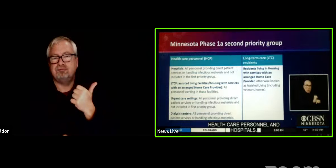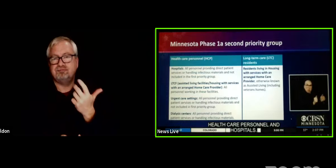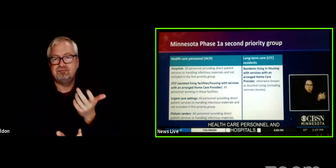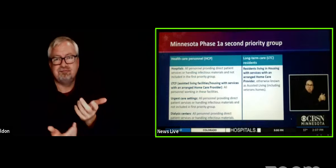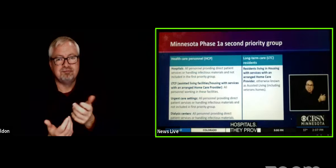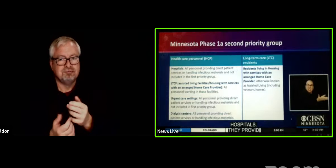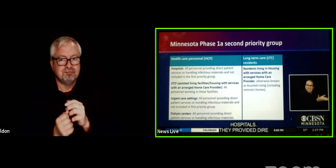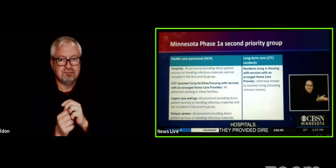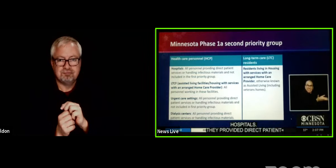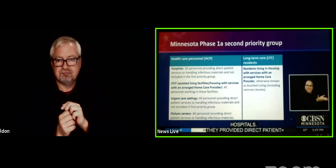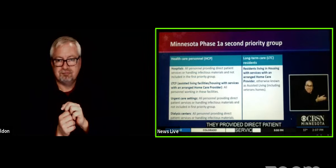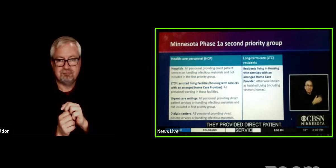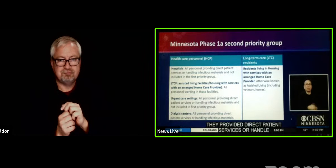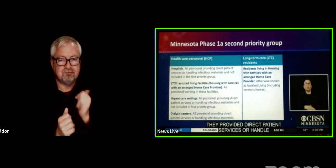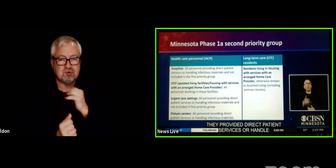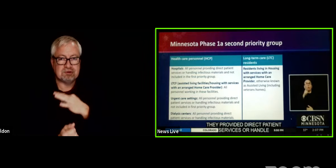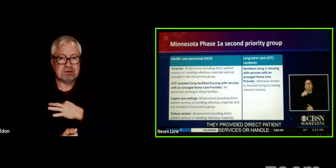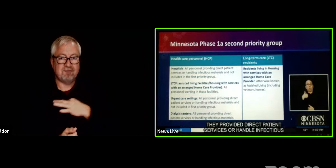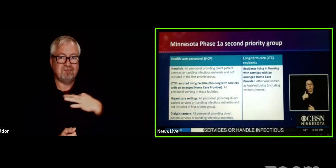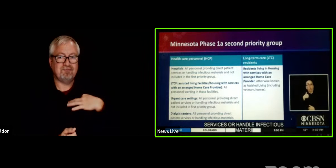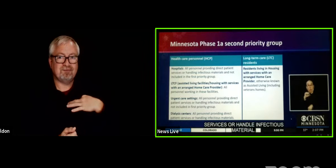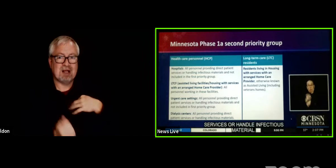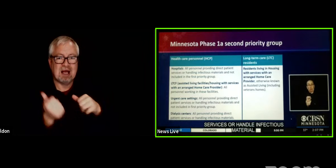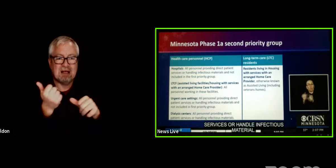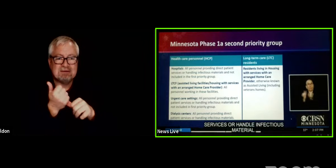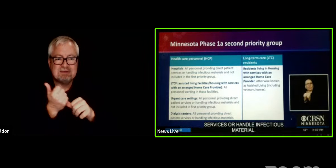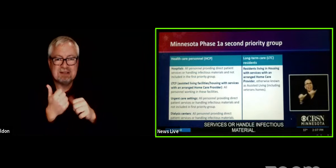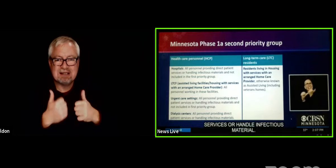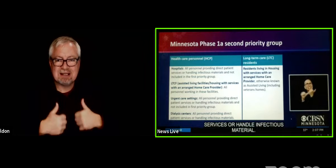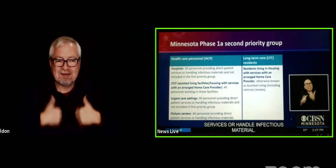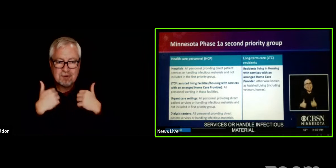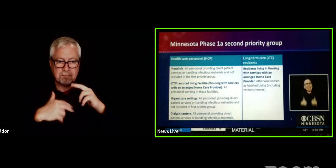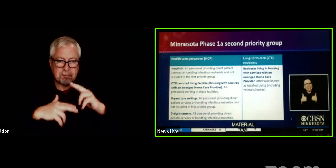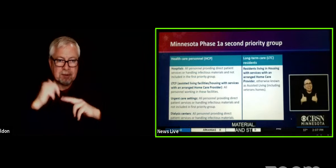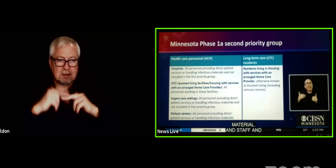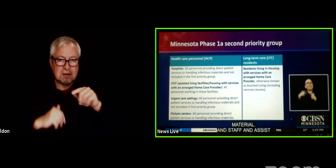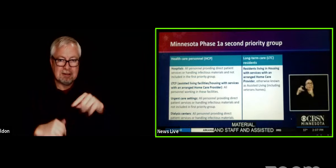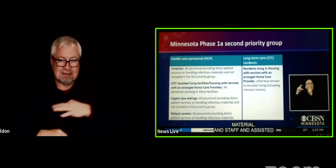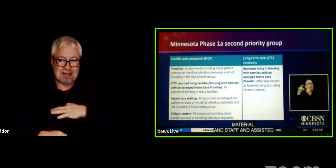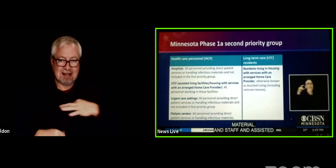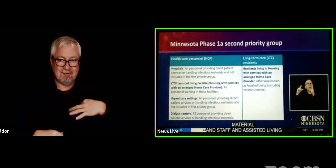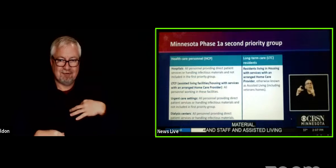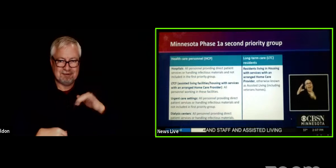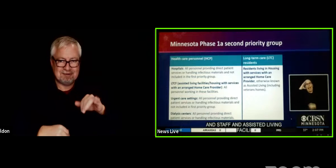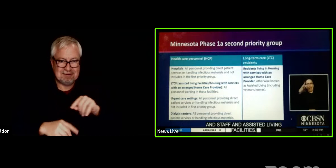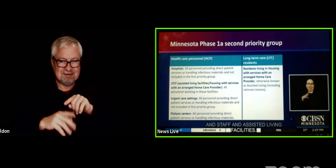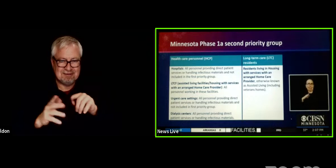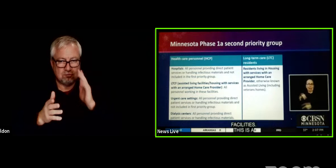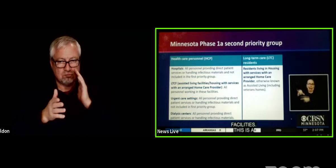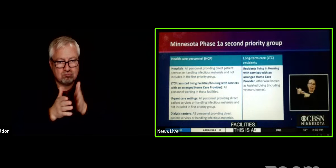IN ASSISTED LIVING FACILITIES IS A TERM THAT WE USE BUT TECHNICALLY IN MINNESOTA, IT'S REFERRED TO AS HOUSING